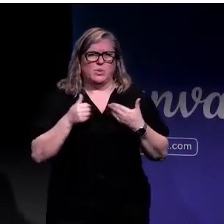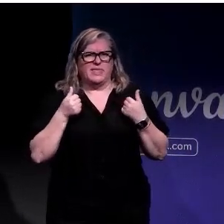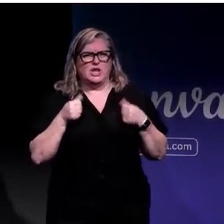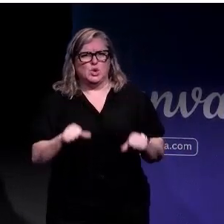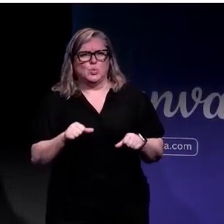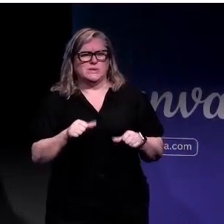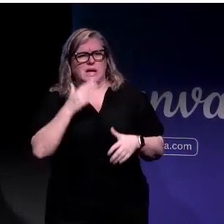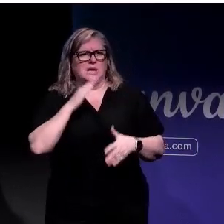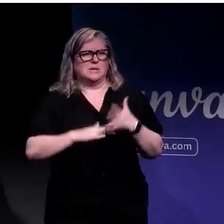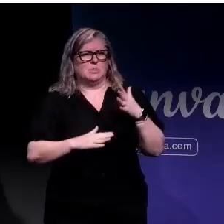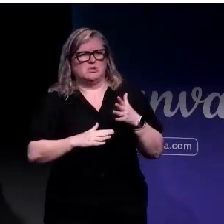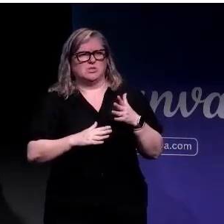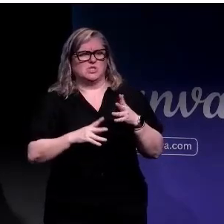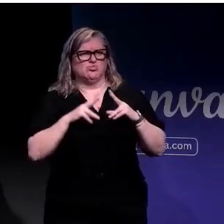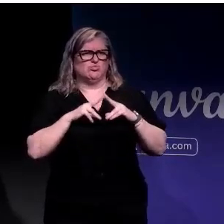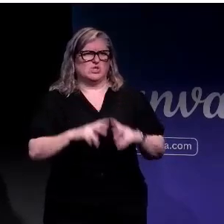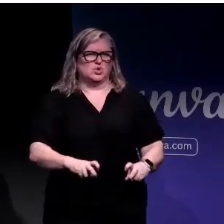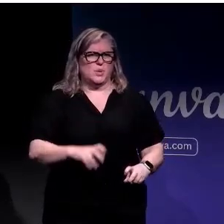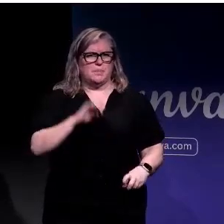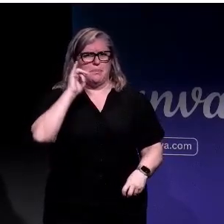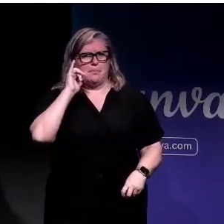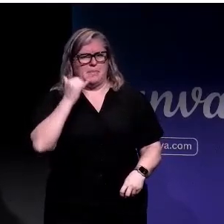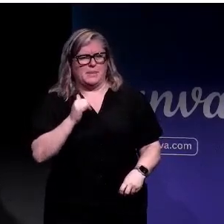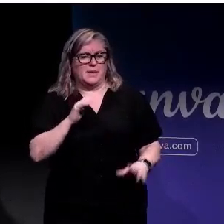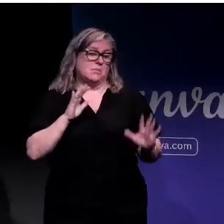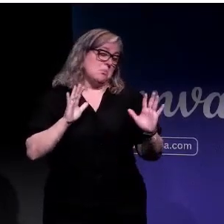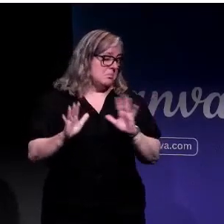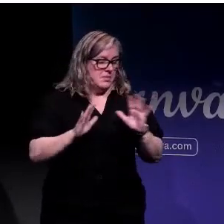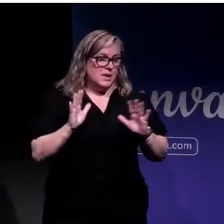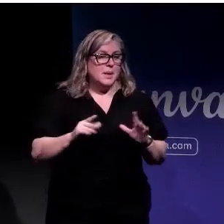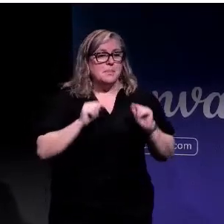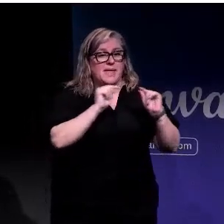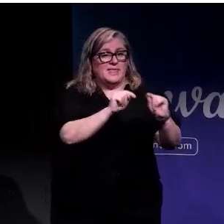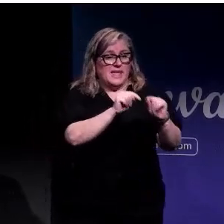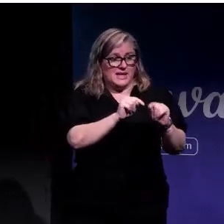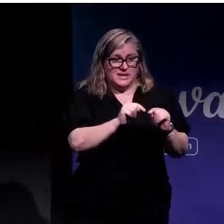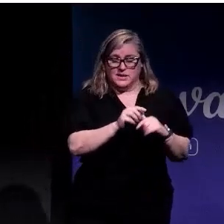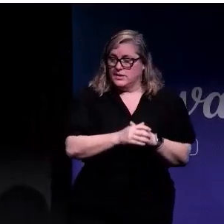But anyway, all jokes aside, something like that, um, apart from missing,